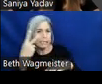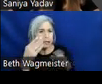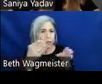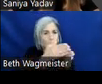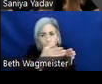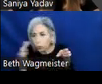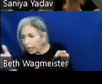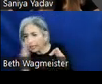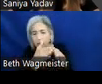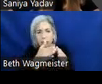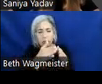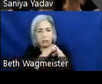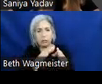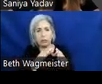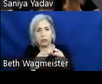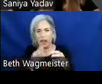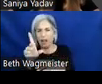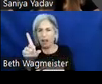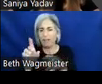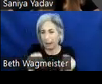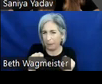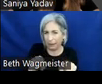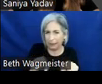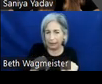characteristics. Also acknowledging people with co-occurring disabilities.